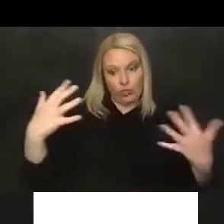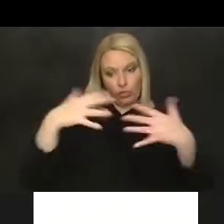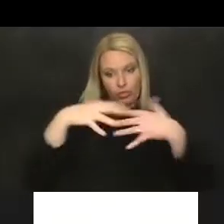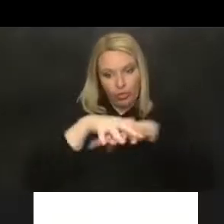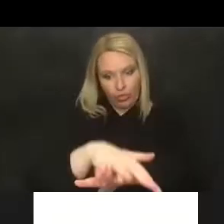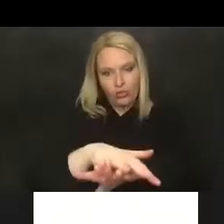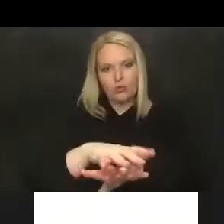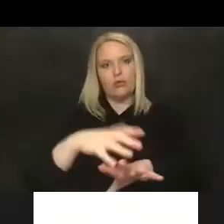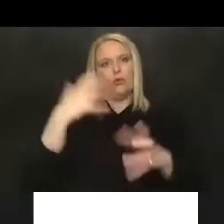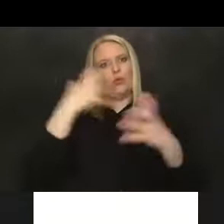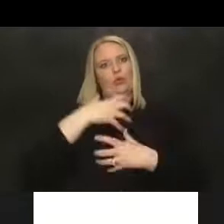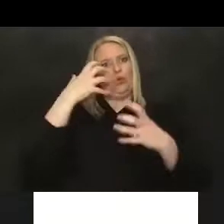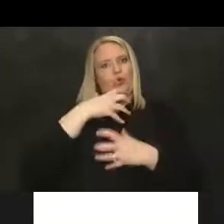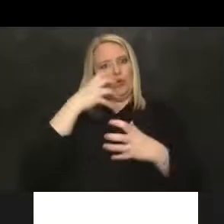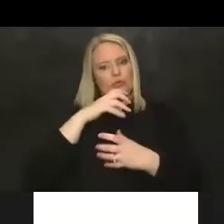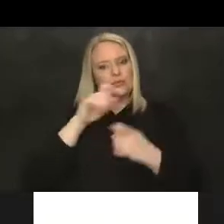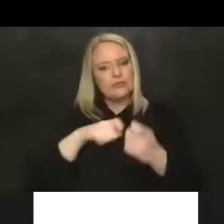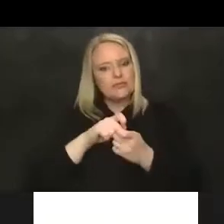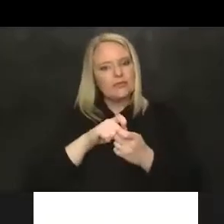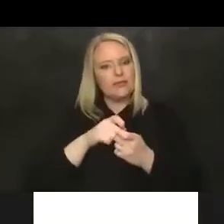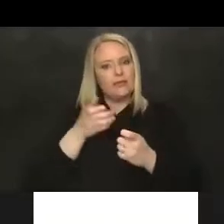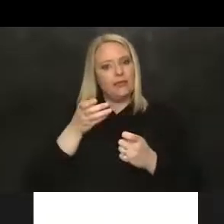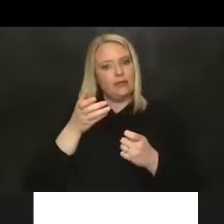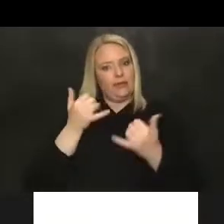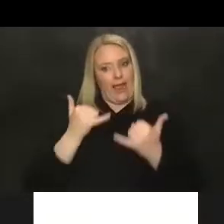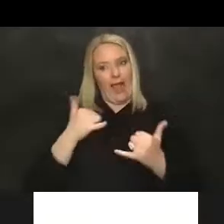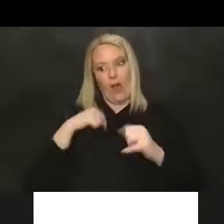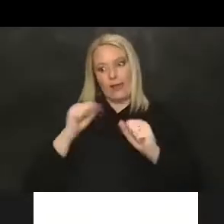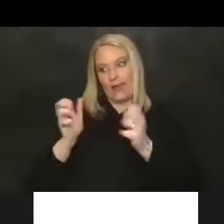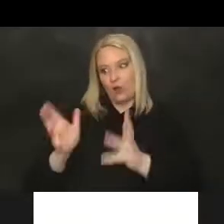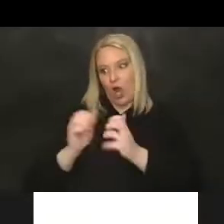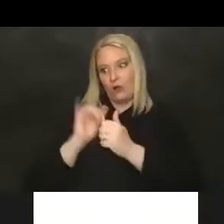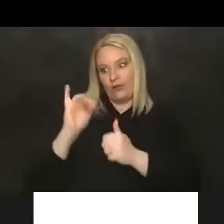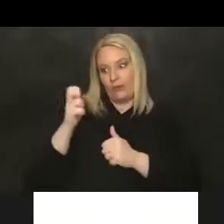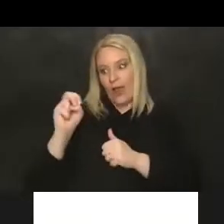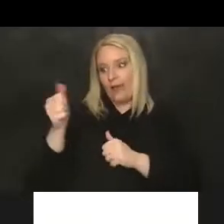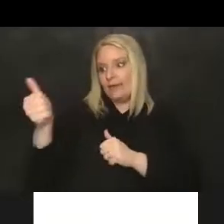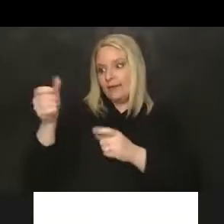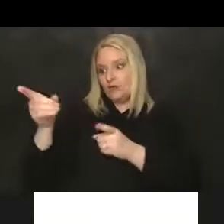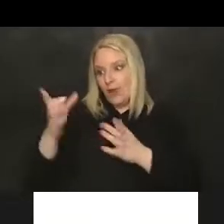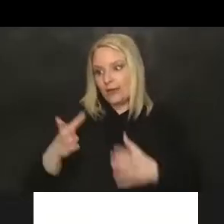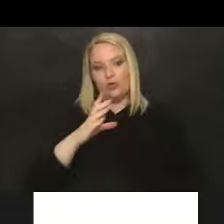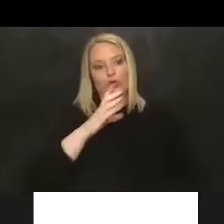especially to be in an arena where I can talk to Brian, a director, or I can talk to Carey, with her,